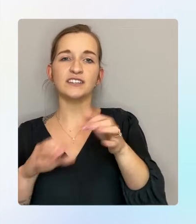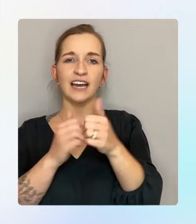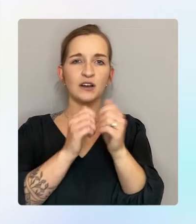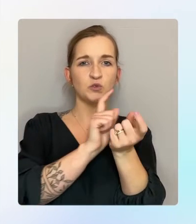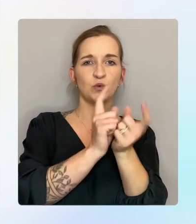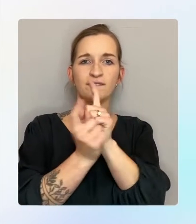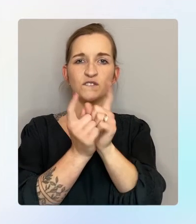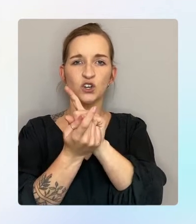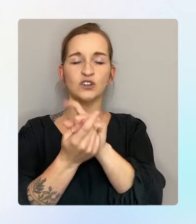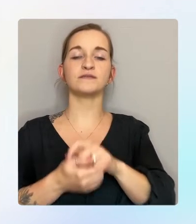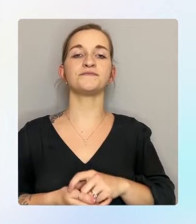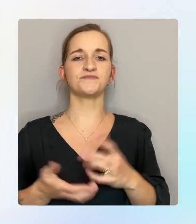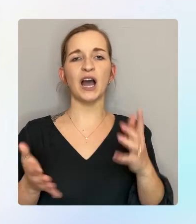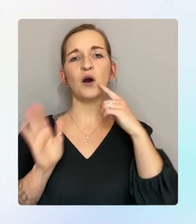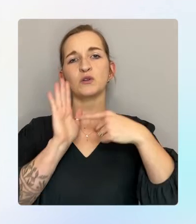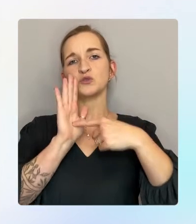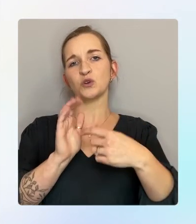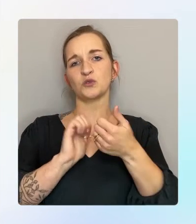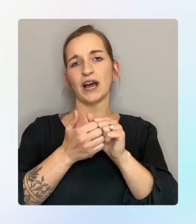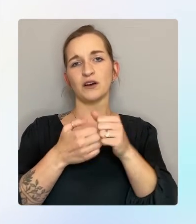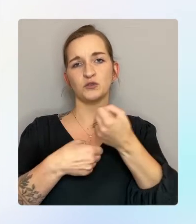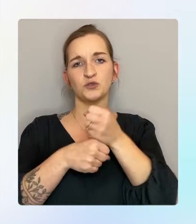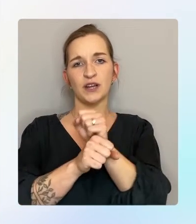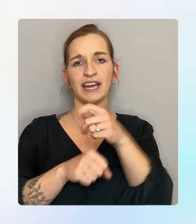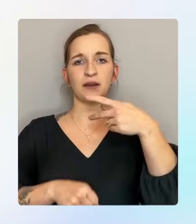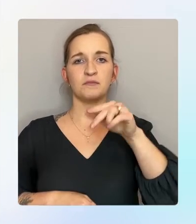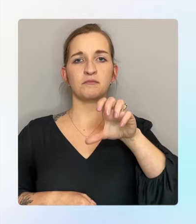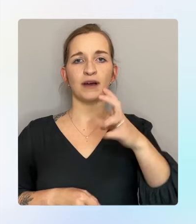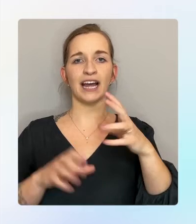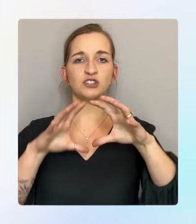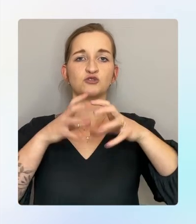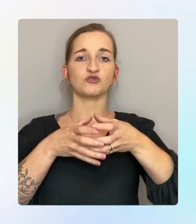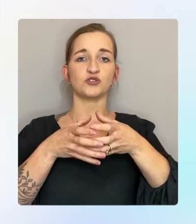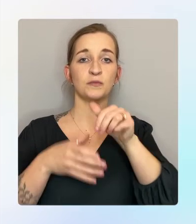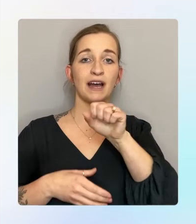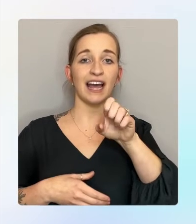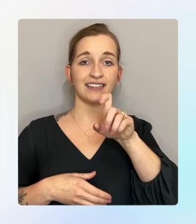So I'll now show you how to create a patch group asset that can be used to improve this process.